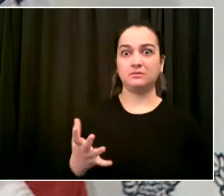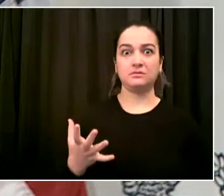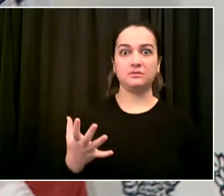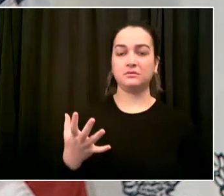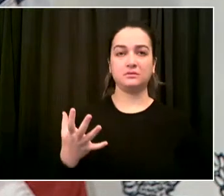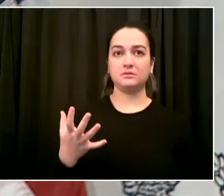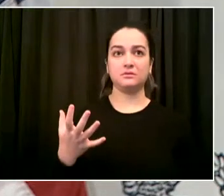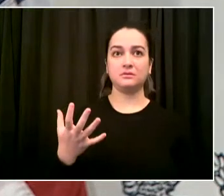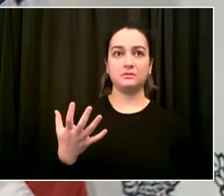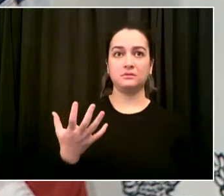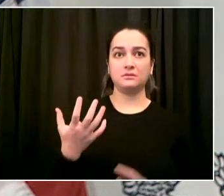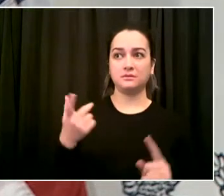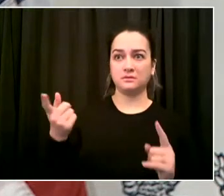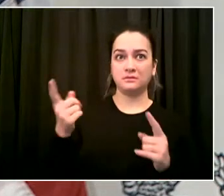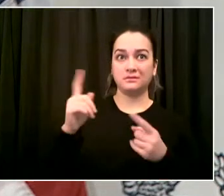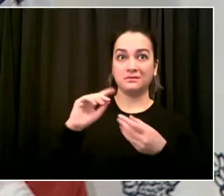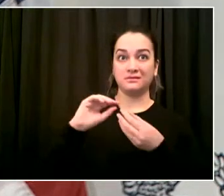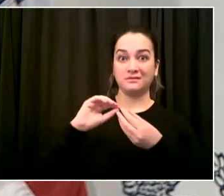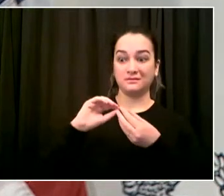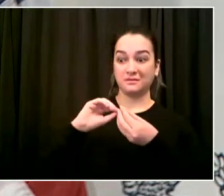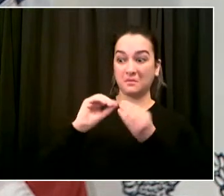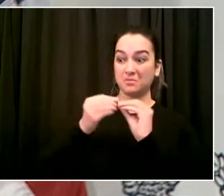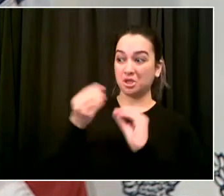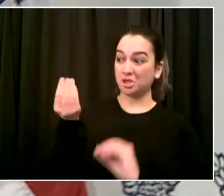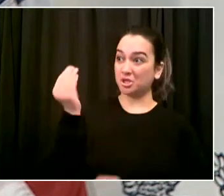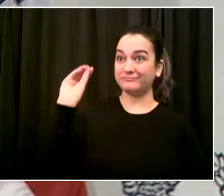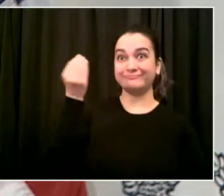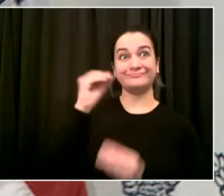THOUGHT IS A VERY HUMAN ONE. THESE ARE OUR